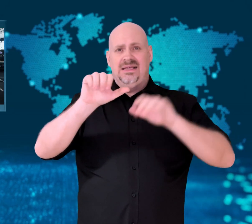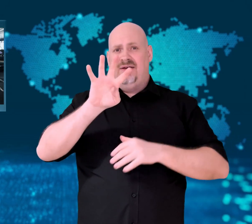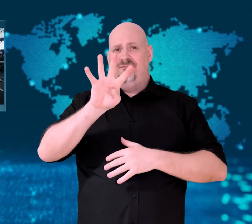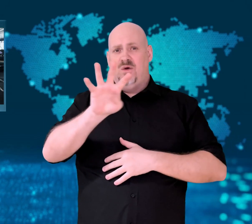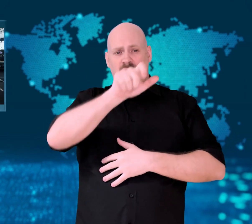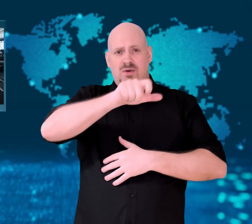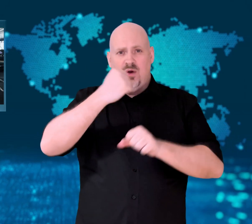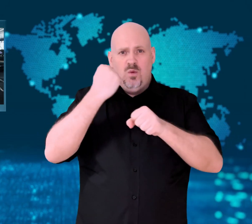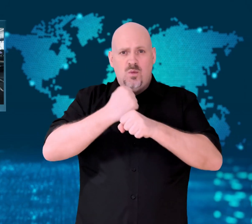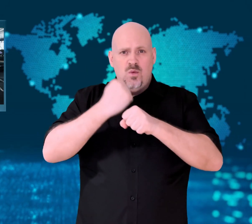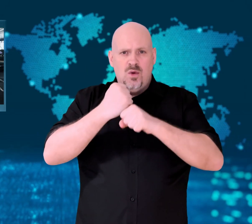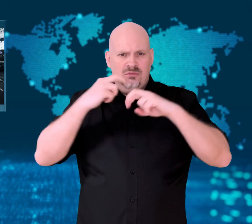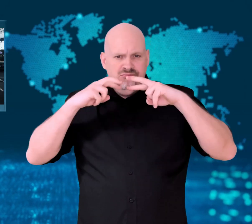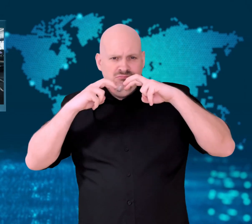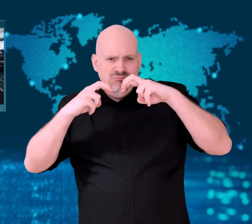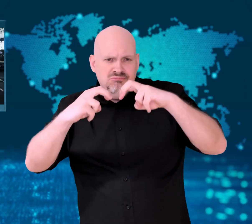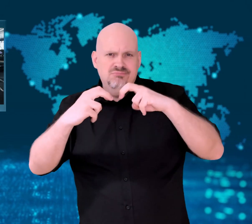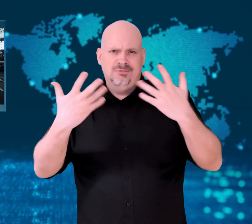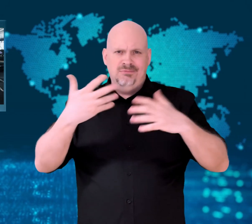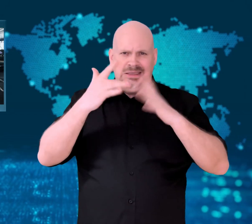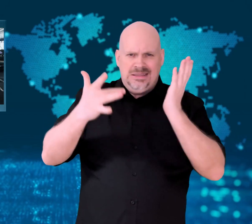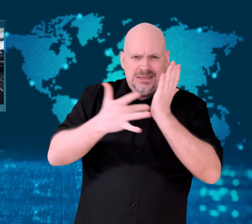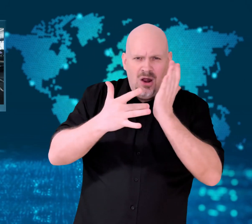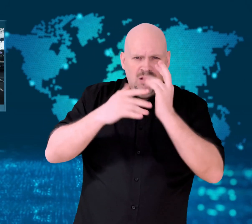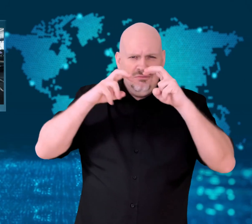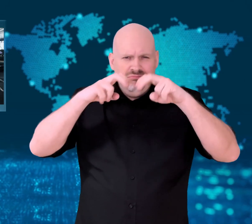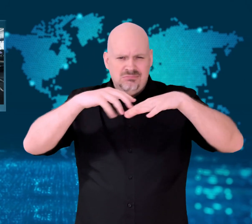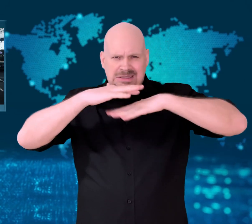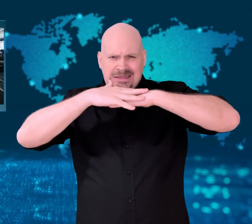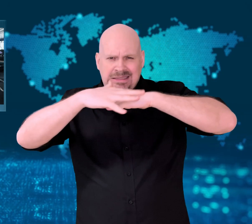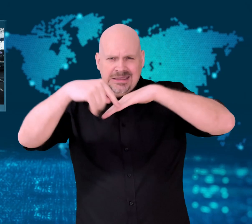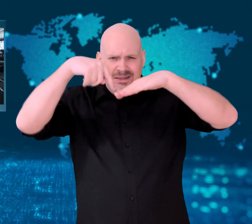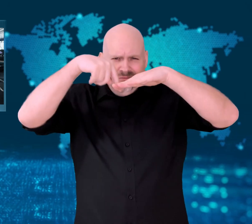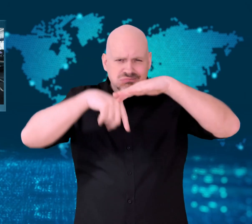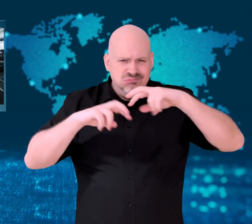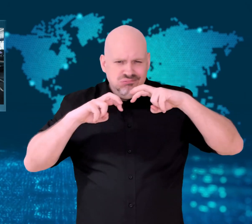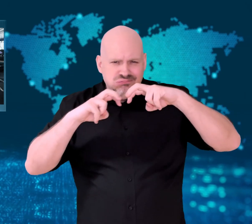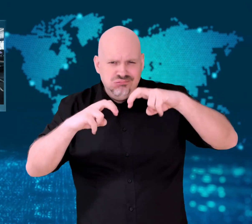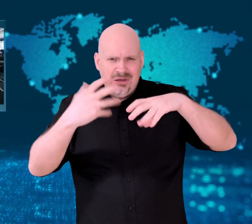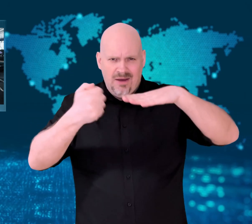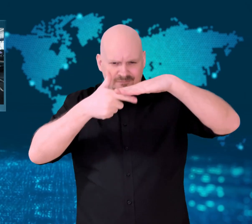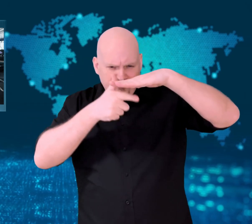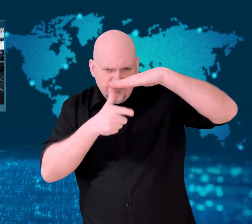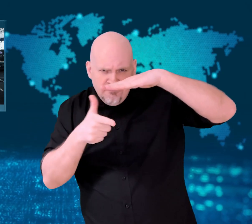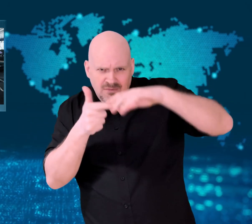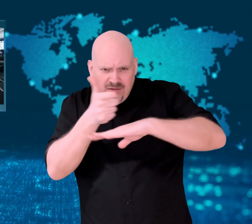and technicians used drones to look undersea.